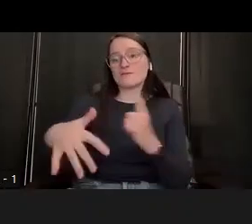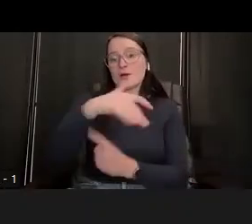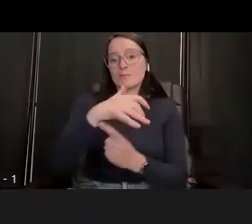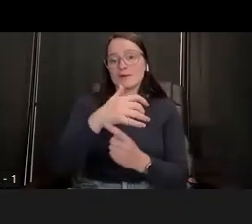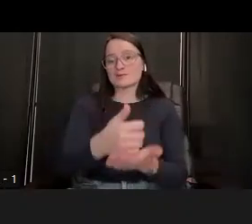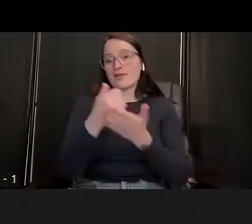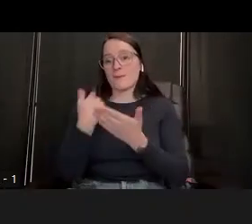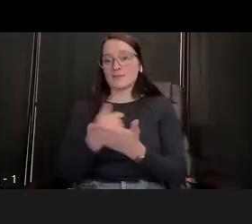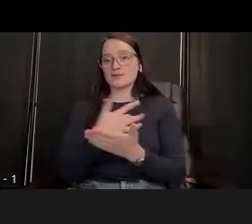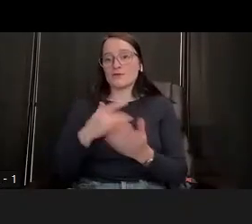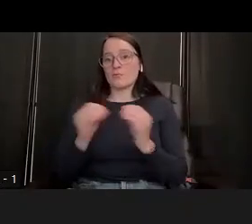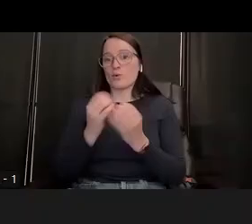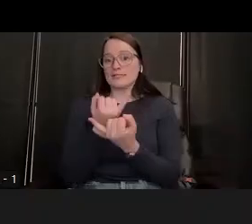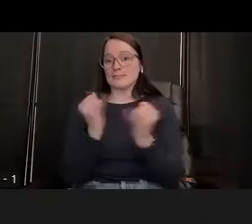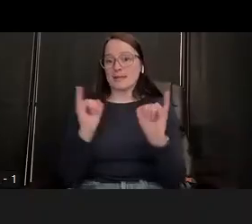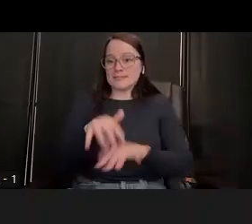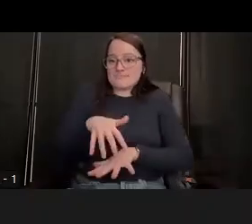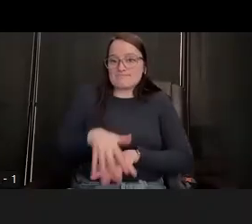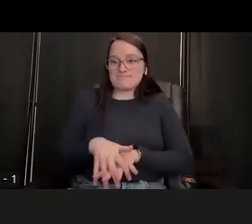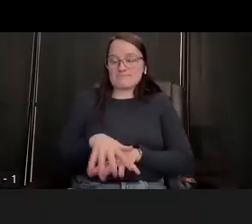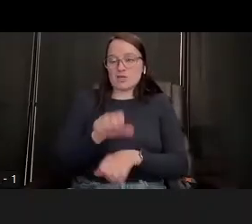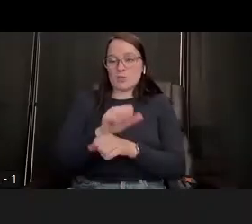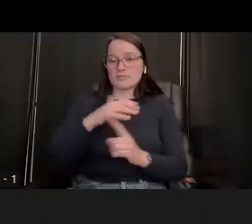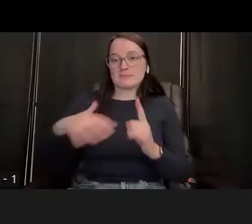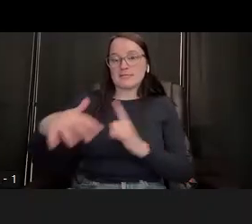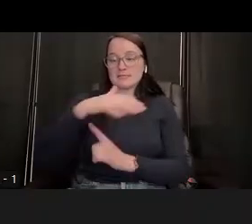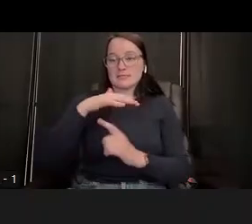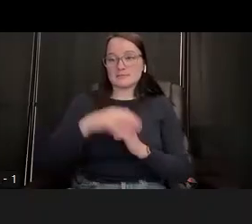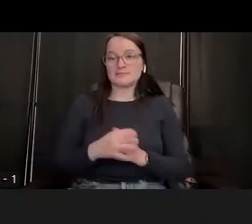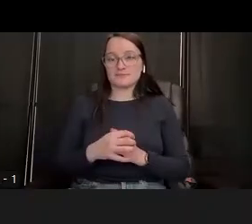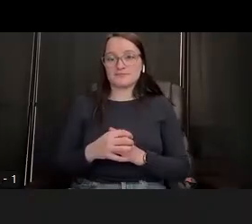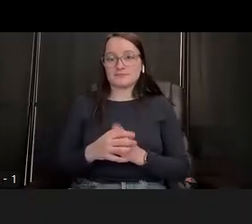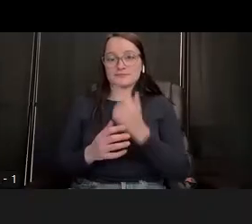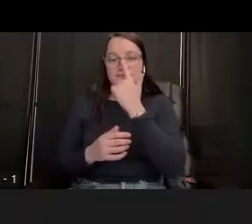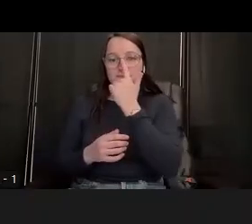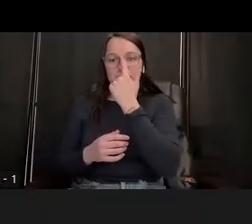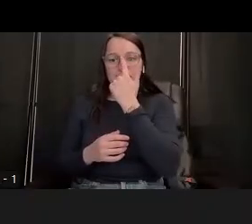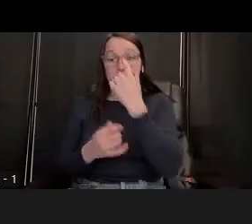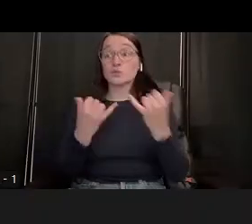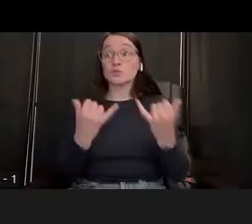human support can be redirected from logistics to career development and supporting even more